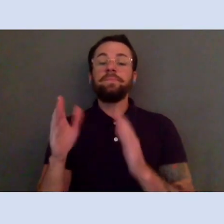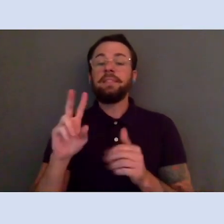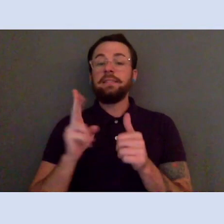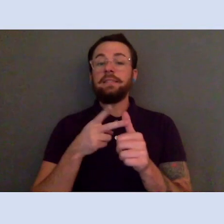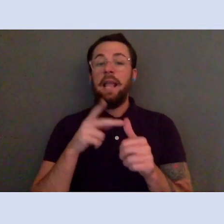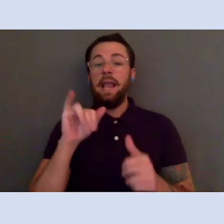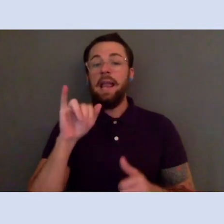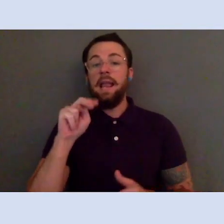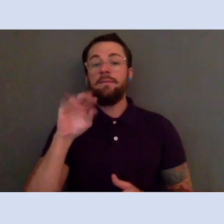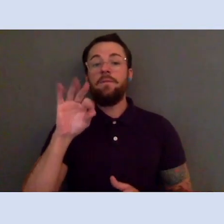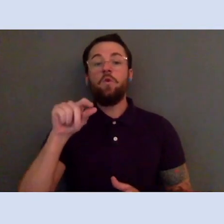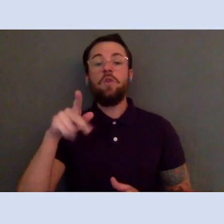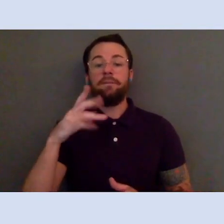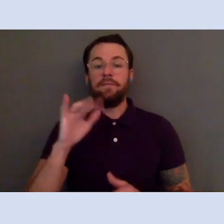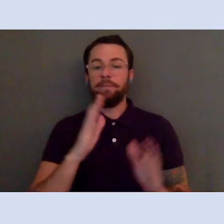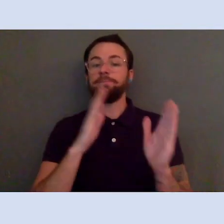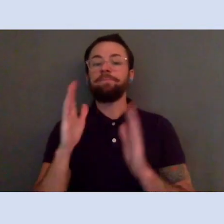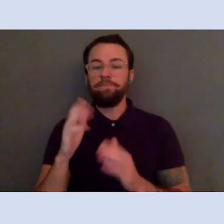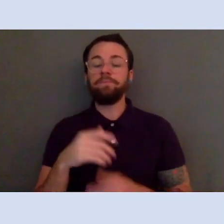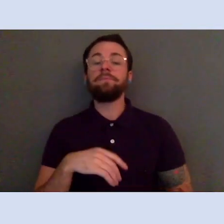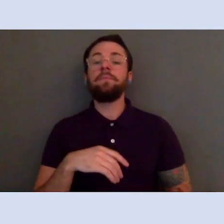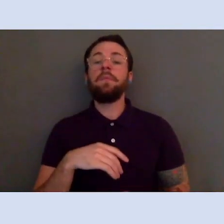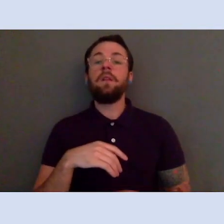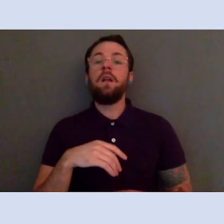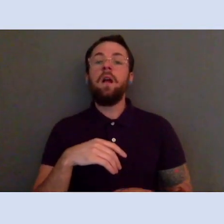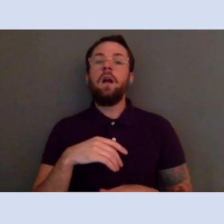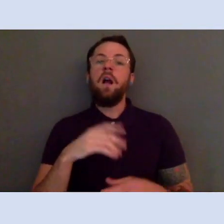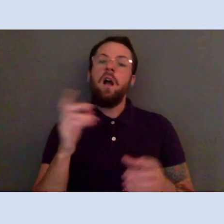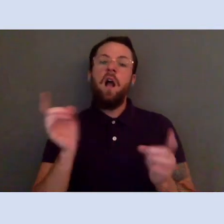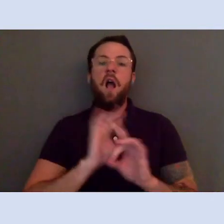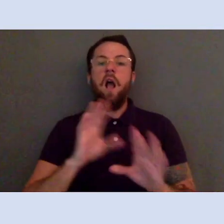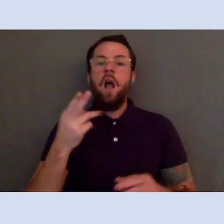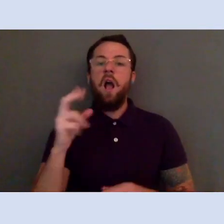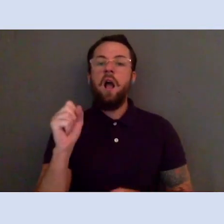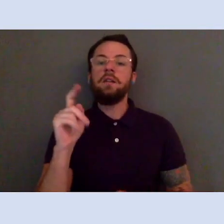I hadn't discovered my identity for myself. The people called me dike all of the time.